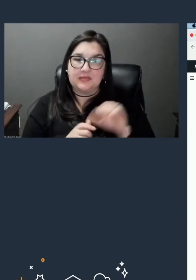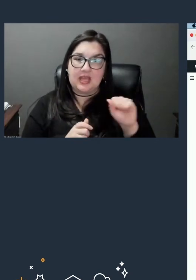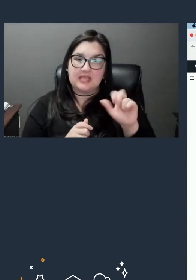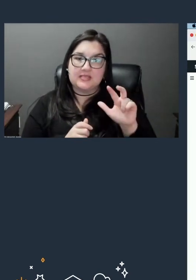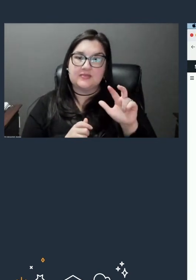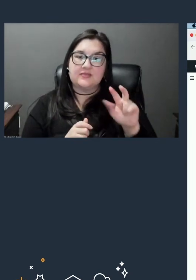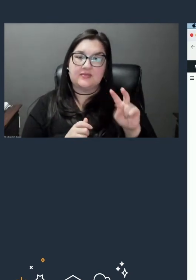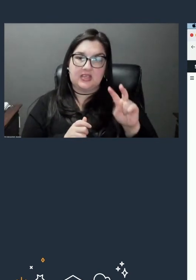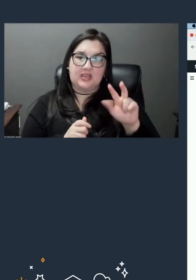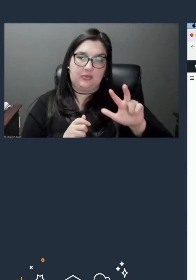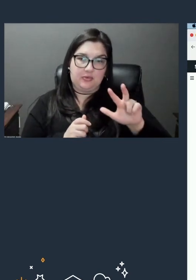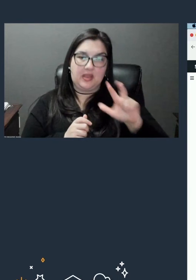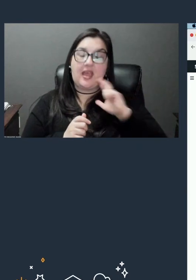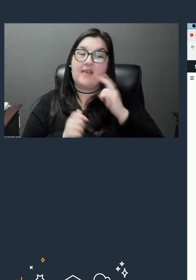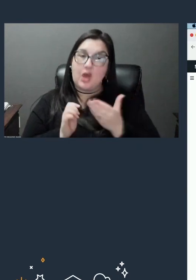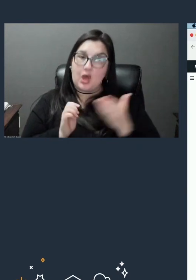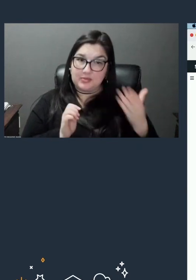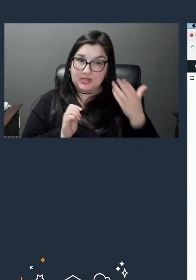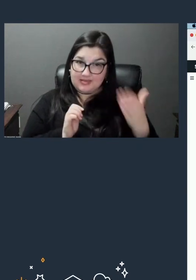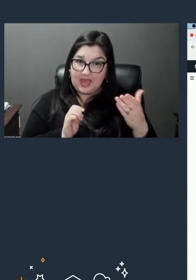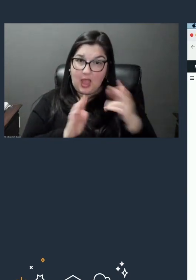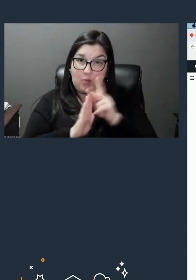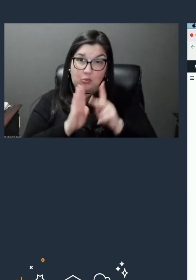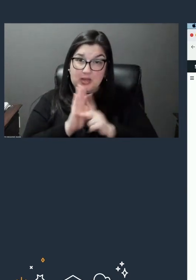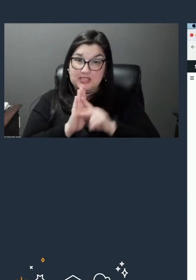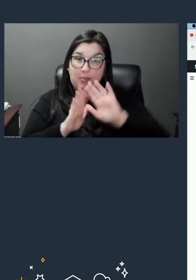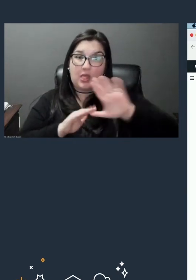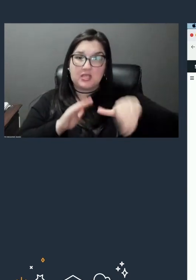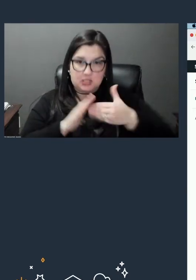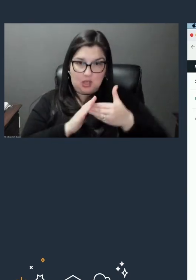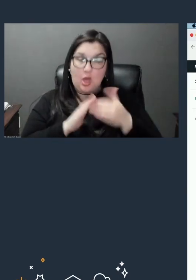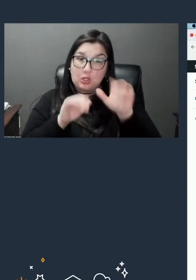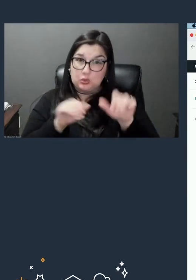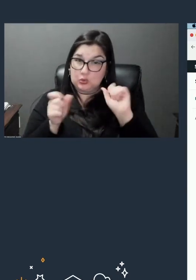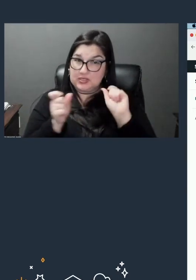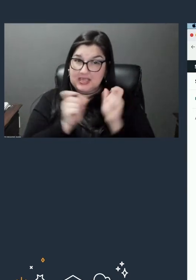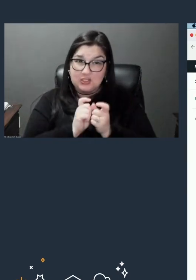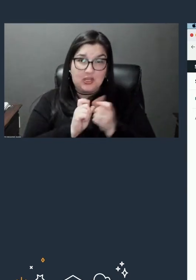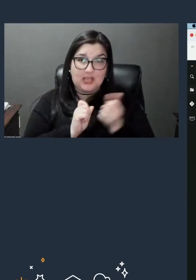and principal is all. But you can, you know, you can change that to any user role that you want. Submit this.